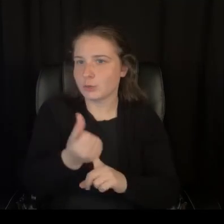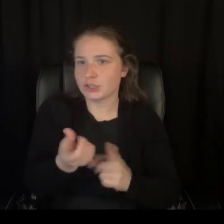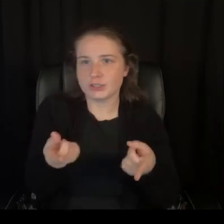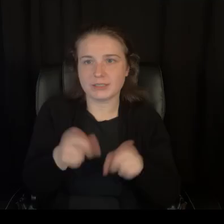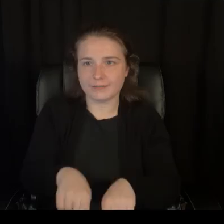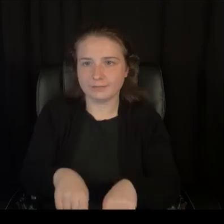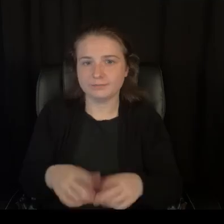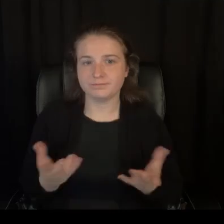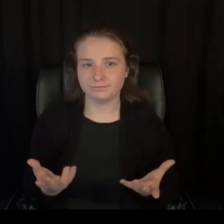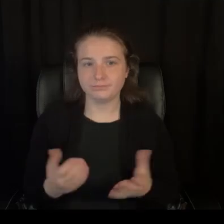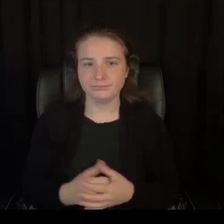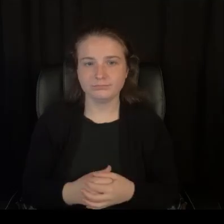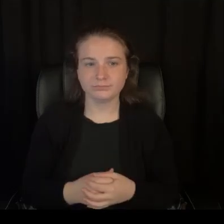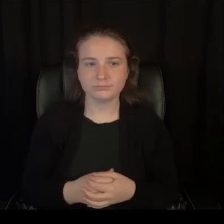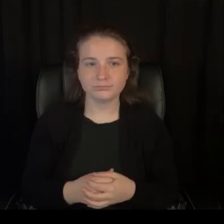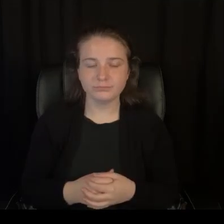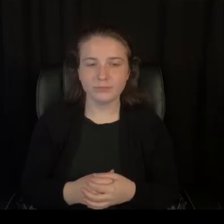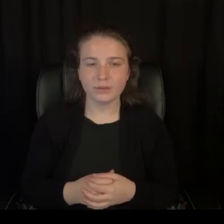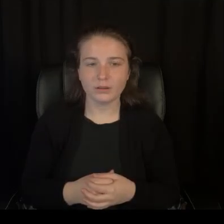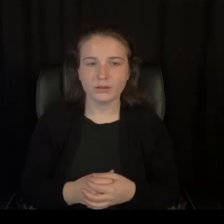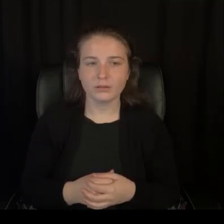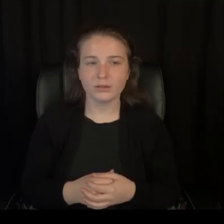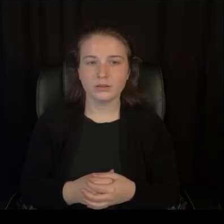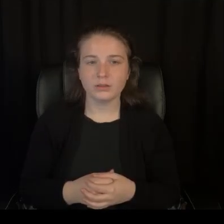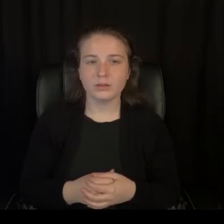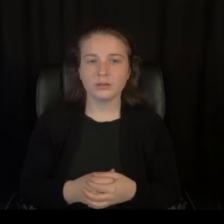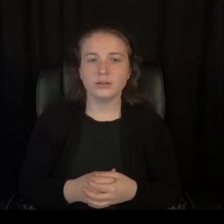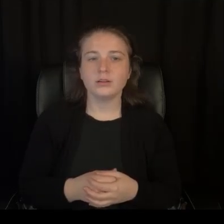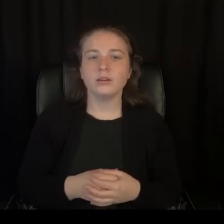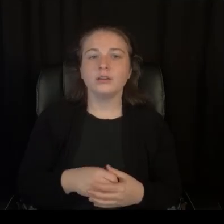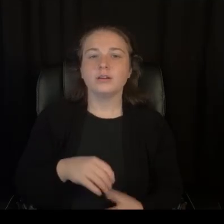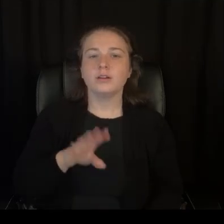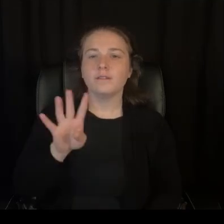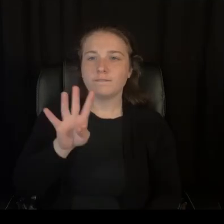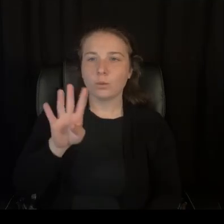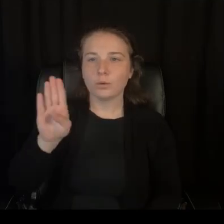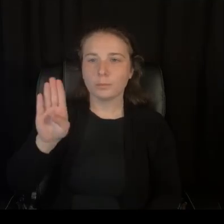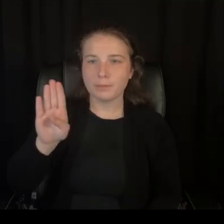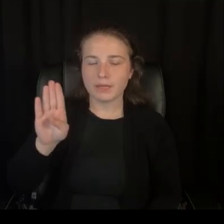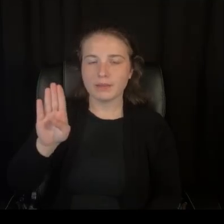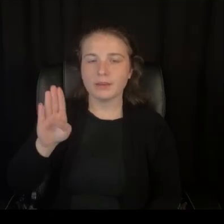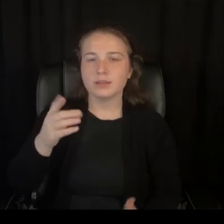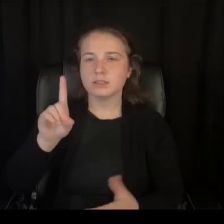Chapter 4 B of the guidance document at the beginning of the video discusses more